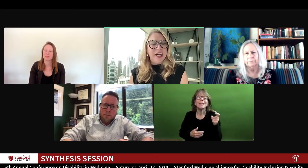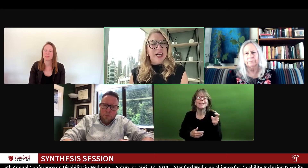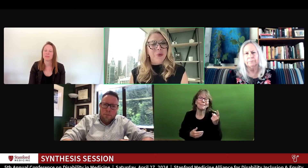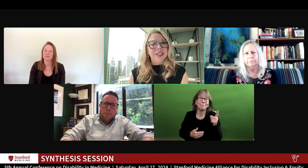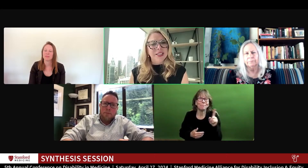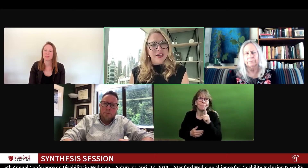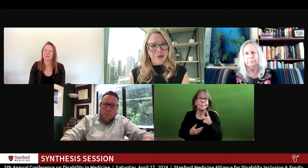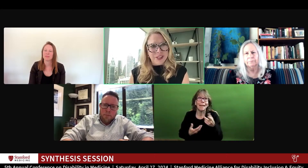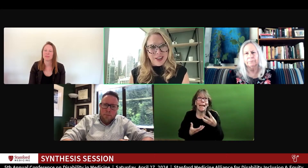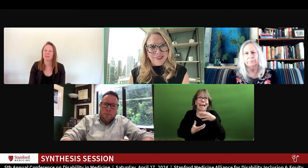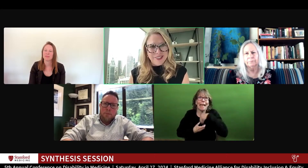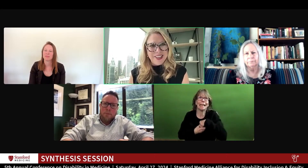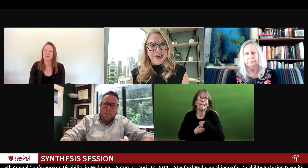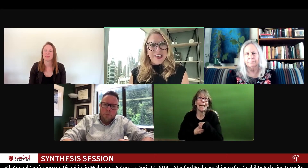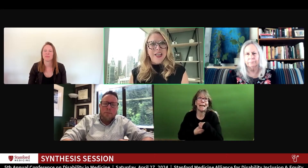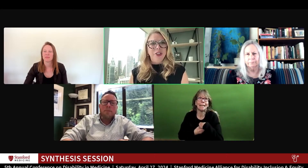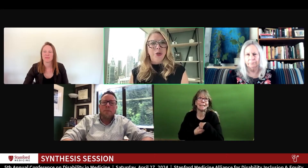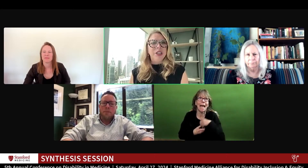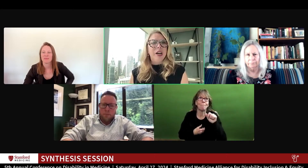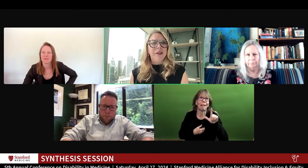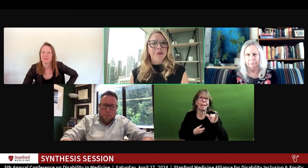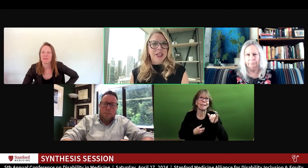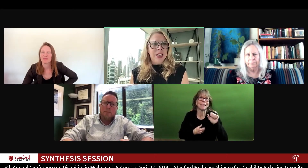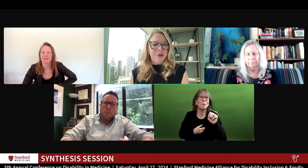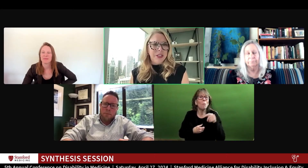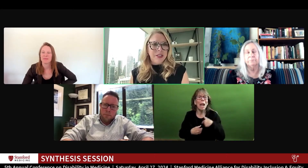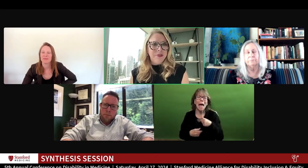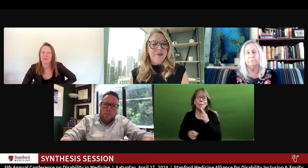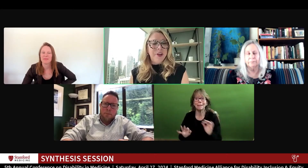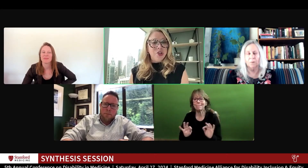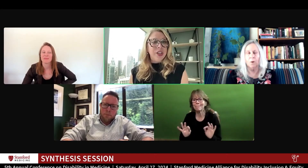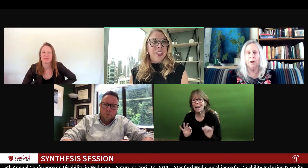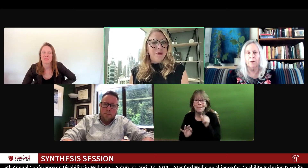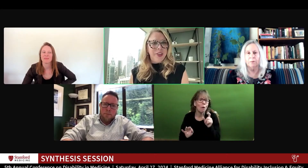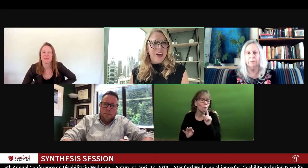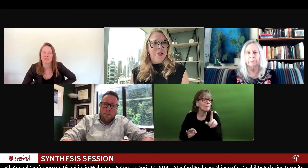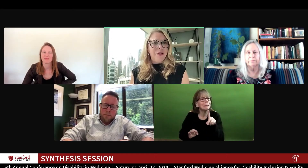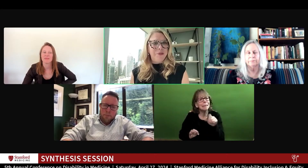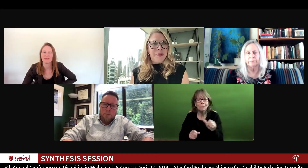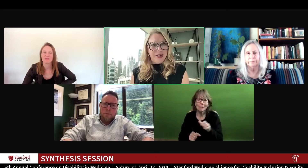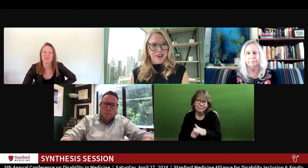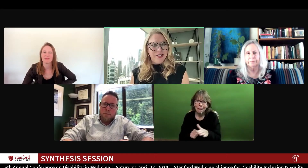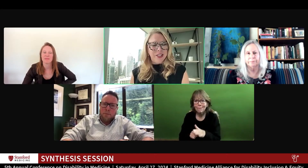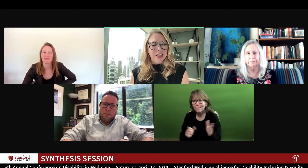like I wasn't disabled enough. And there were times that I was functioning without barriers.